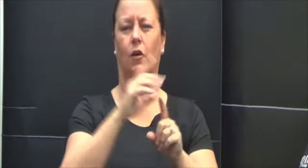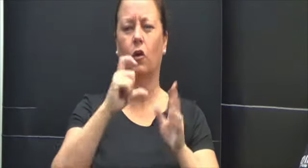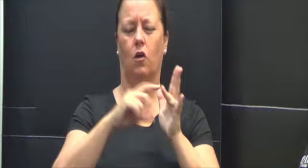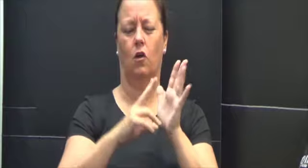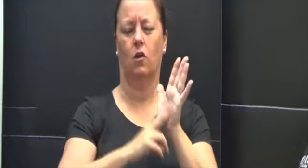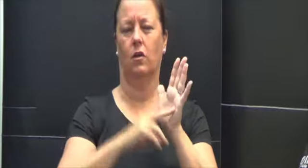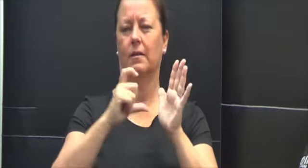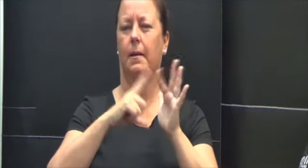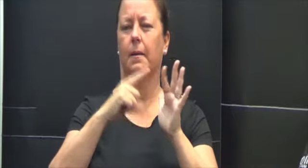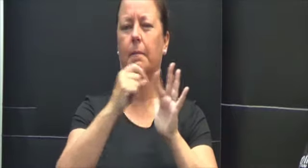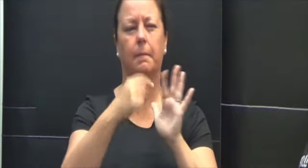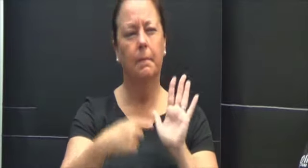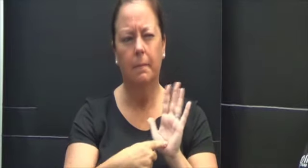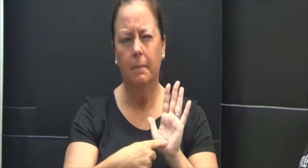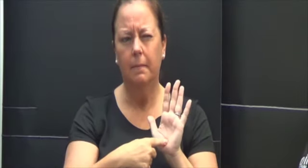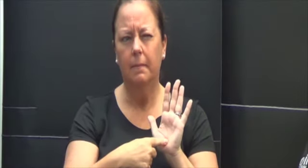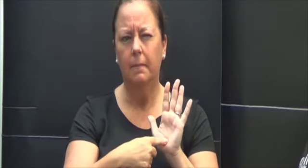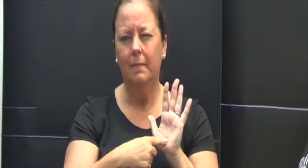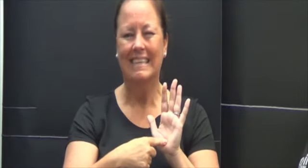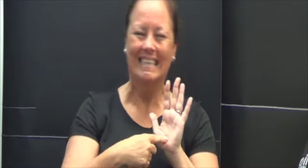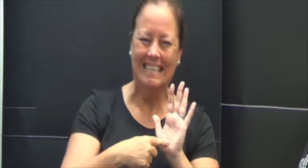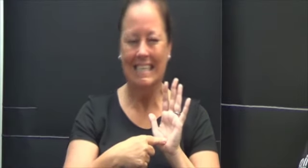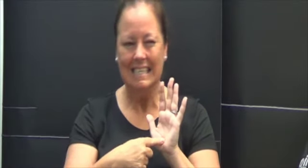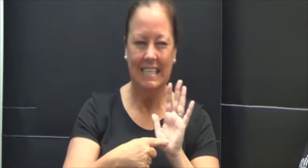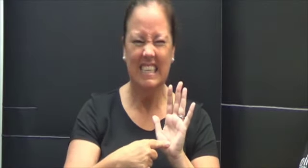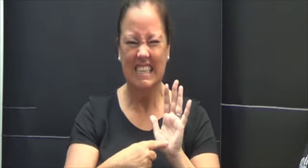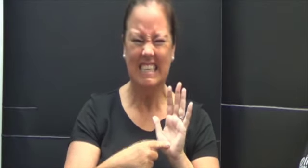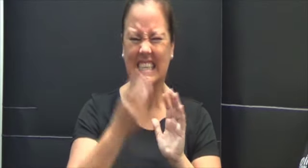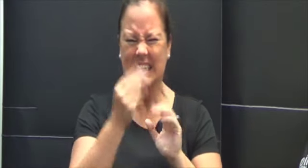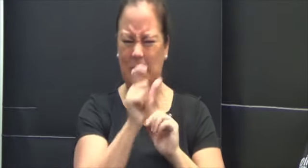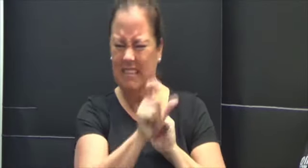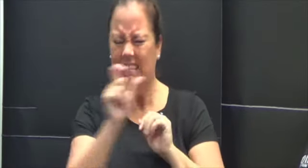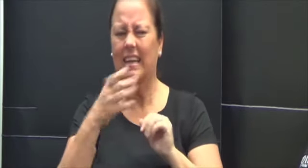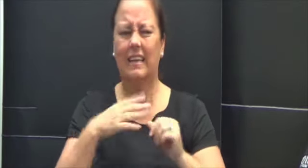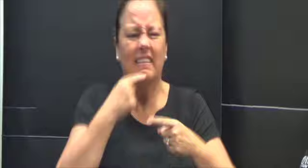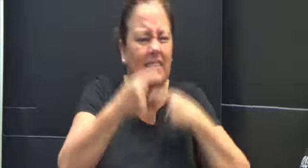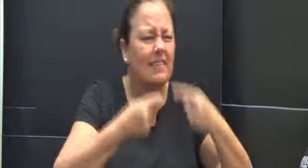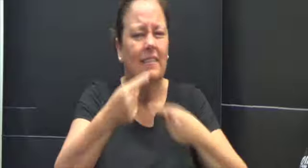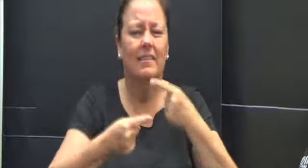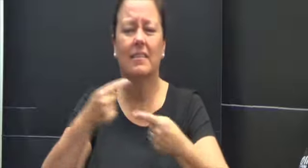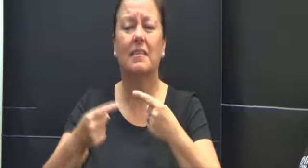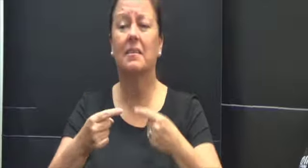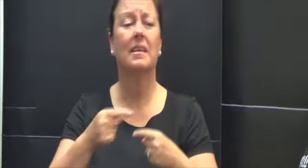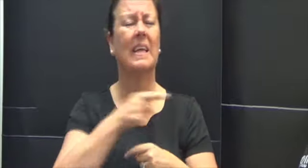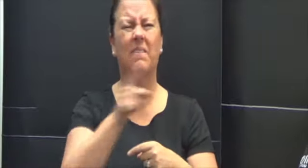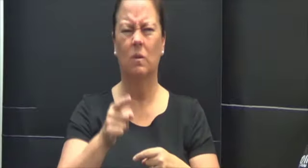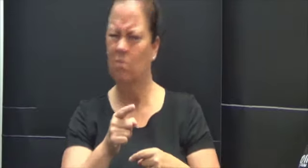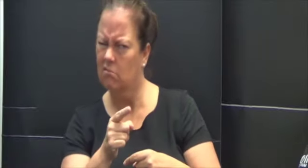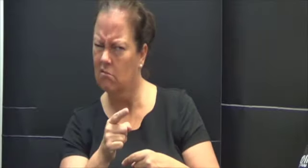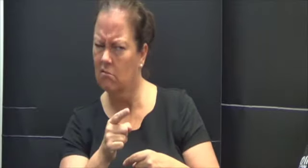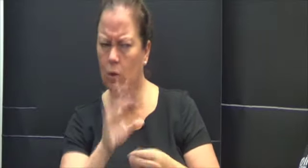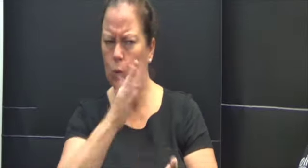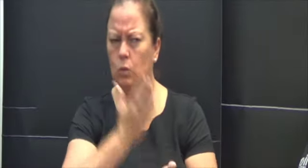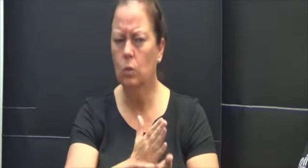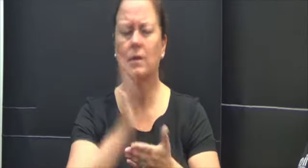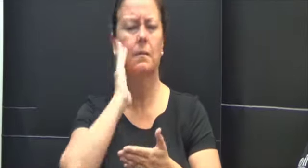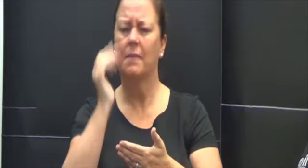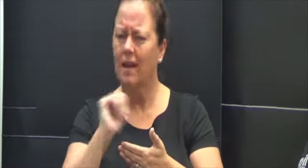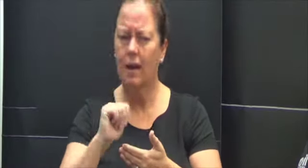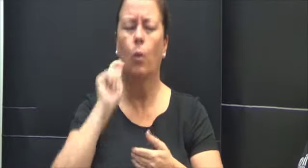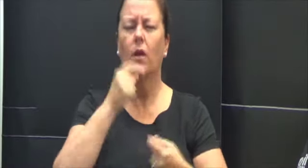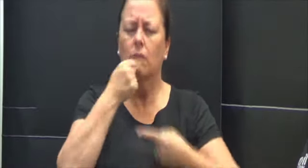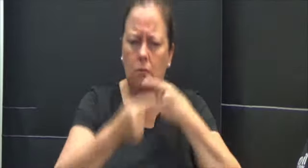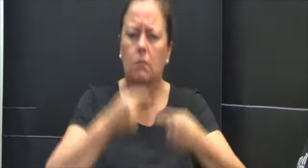ok if some of these words are confusing at first. We can keep reviewing them and practicing